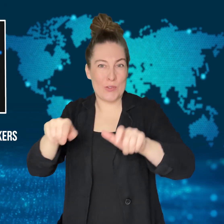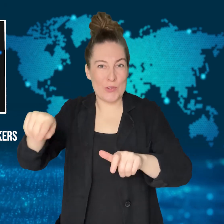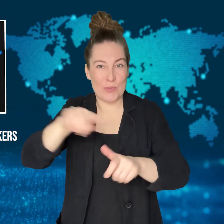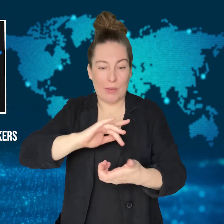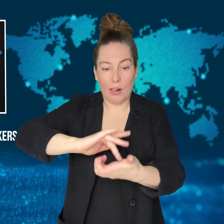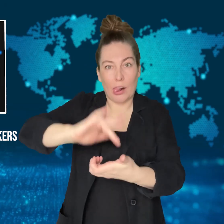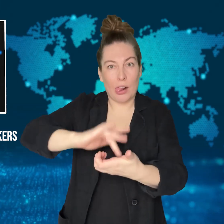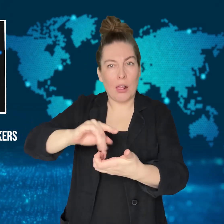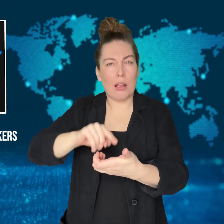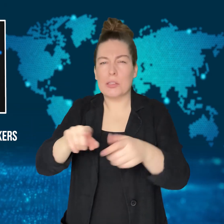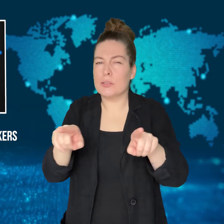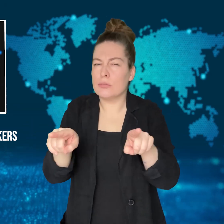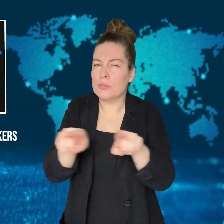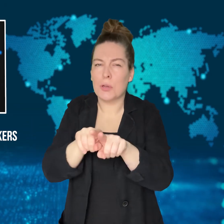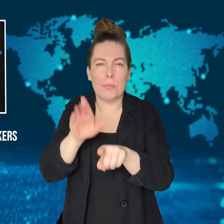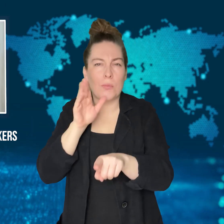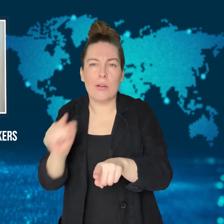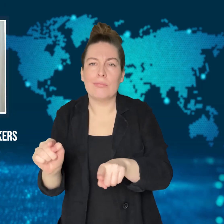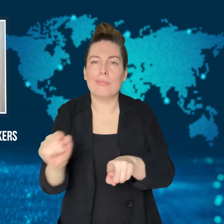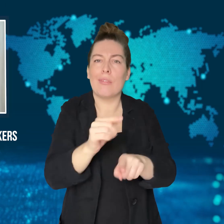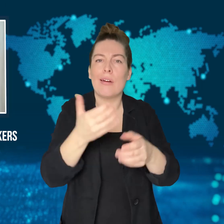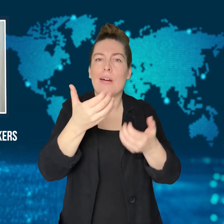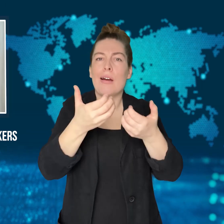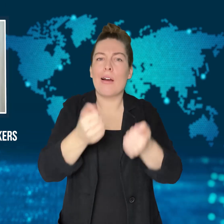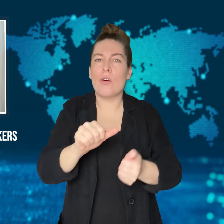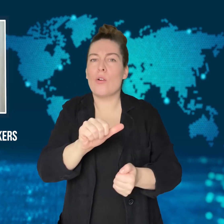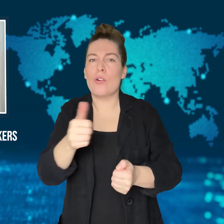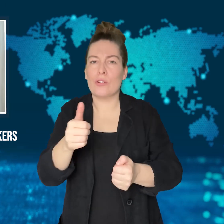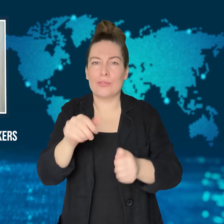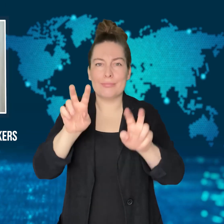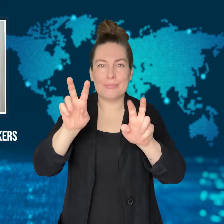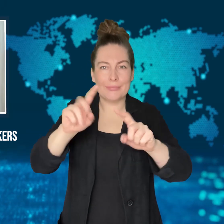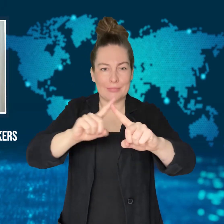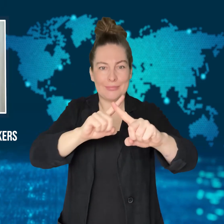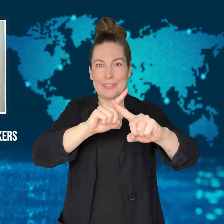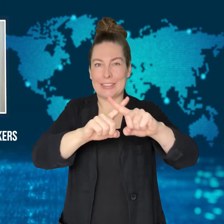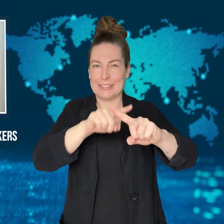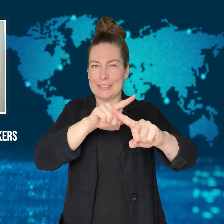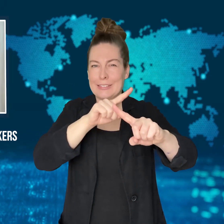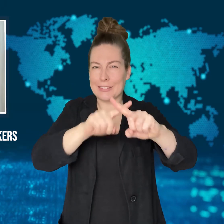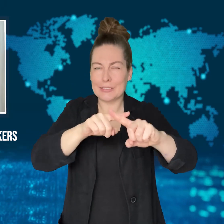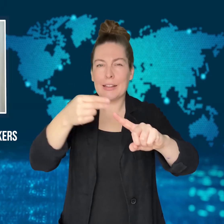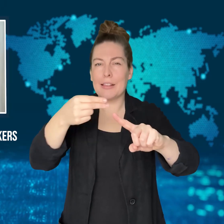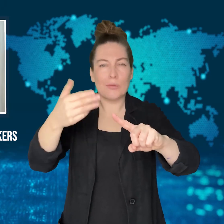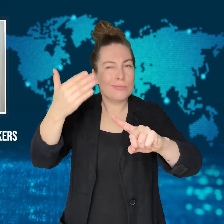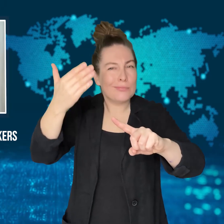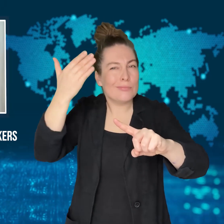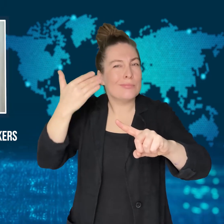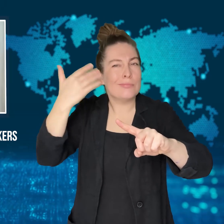that is more like the one on X.